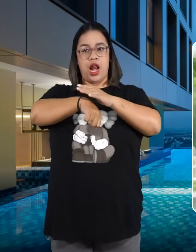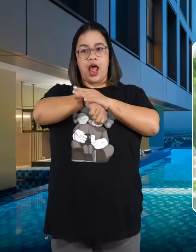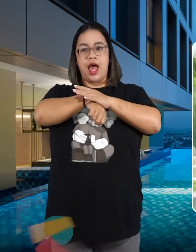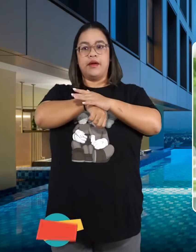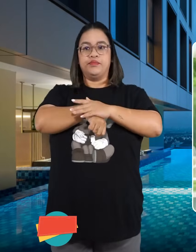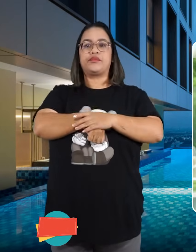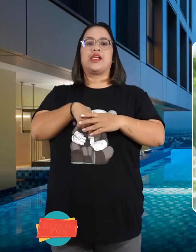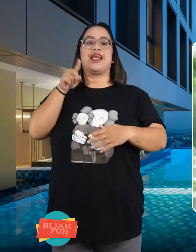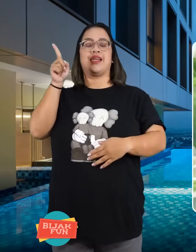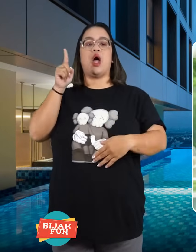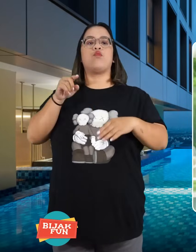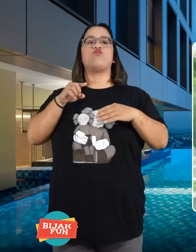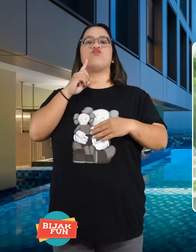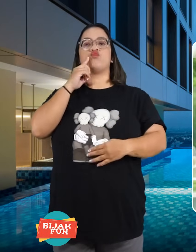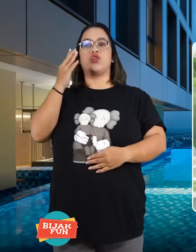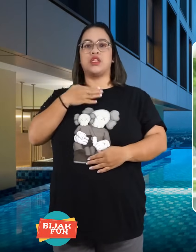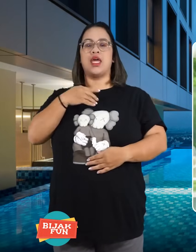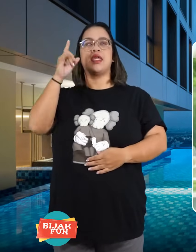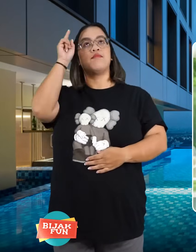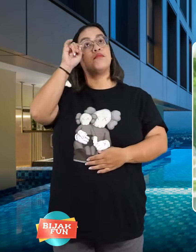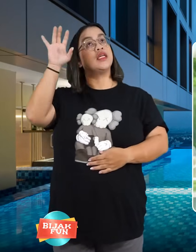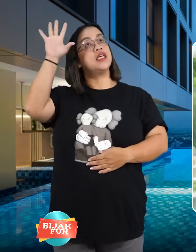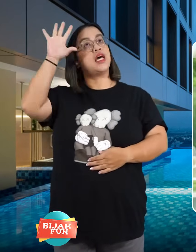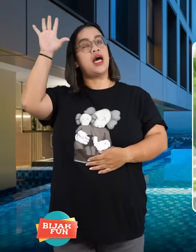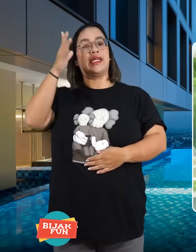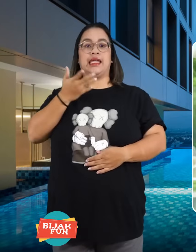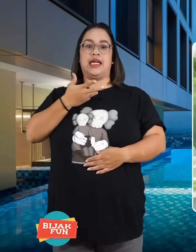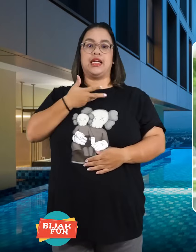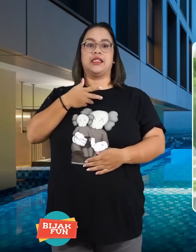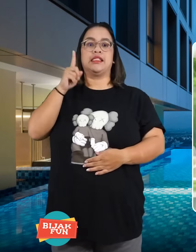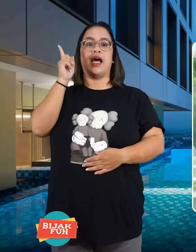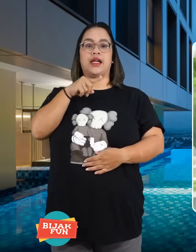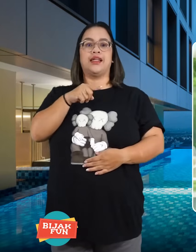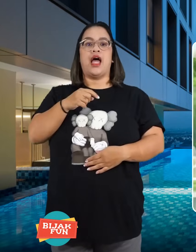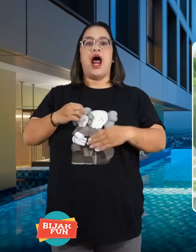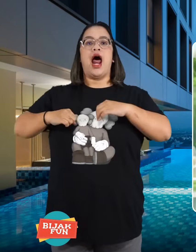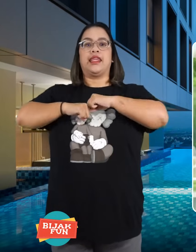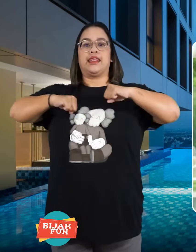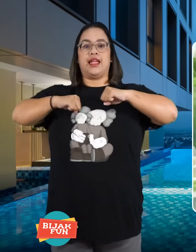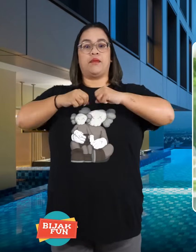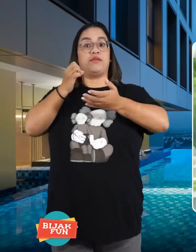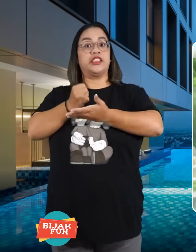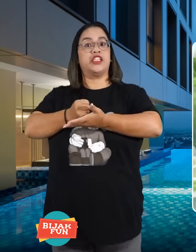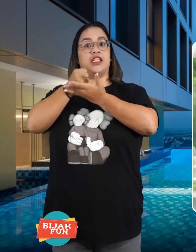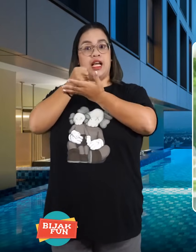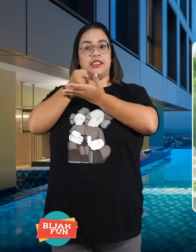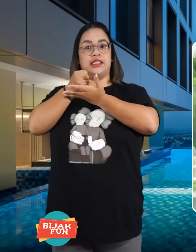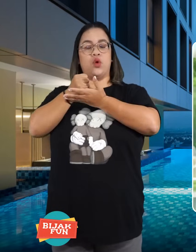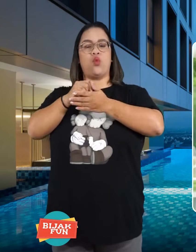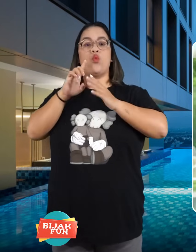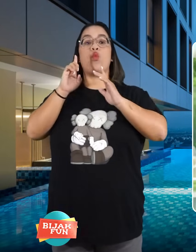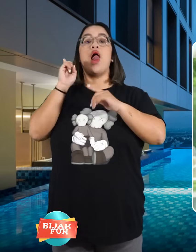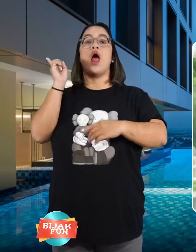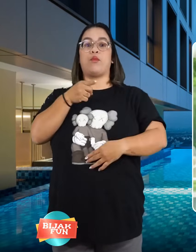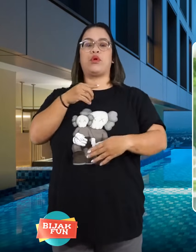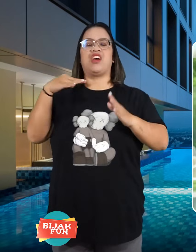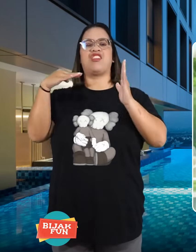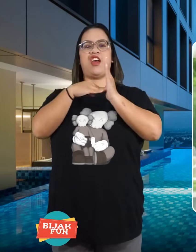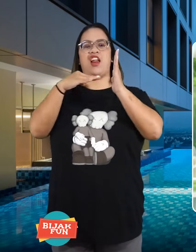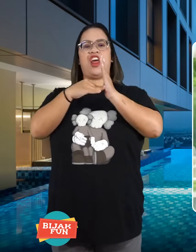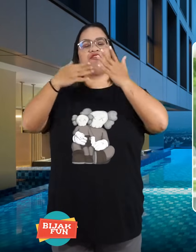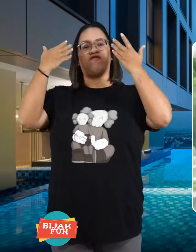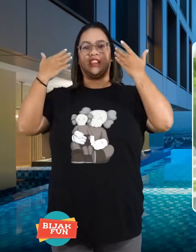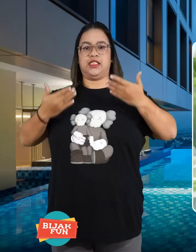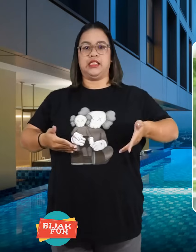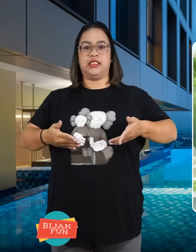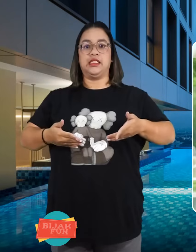He has a dream of becoming an athlete achieve despite physical obstacles.